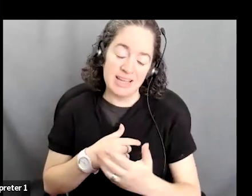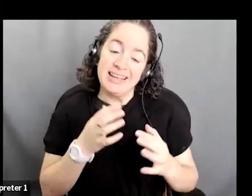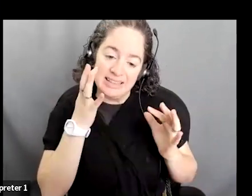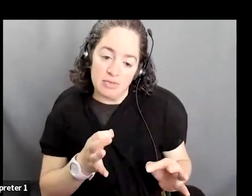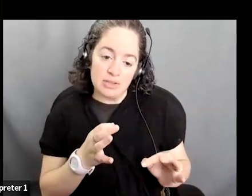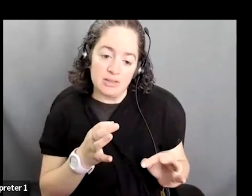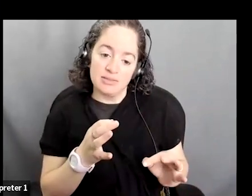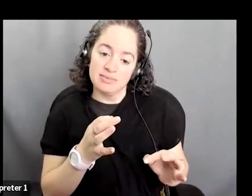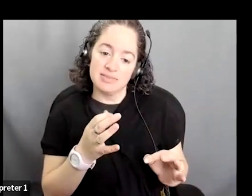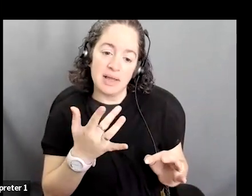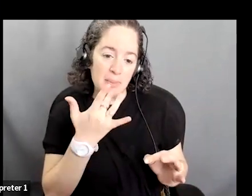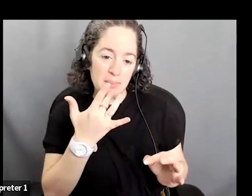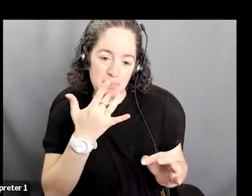of not having a visible label.